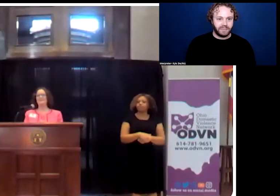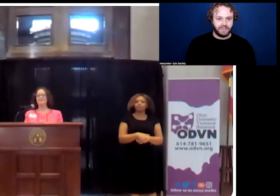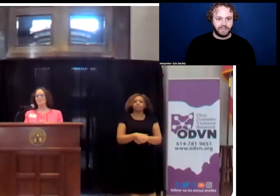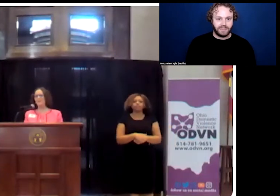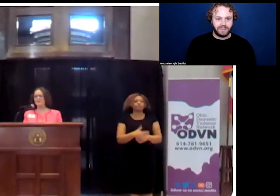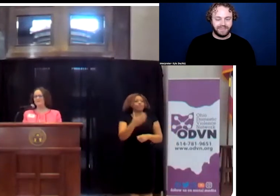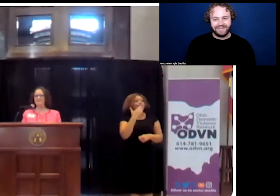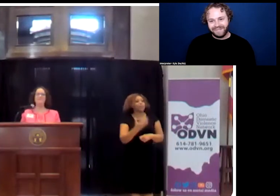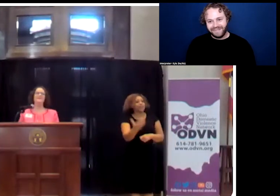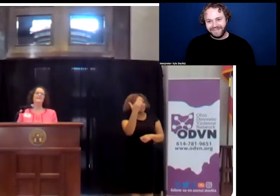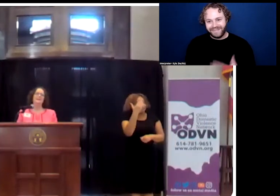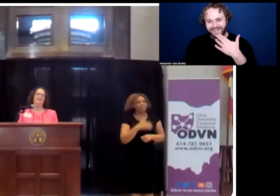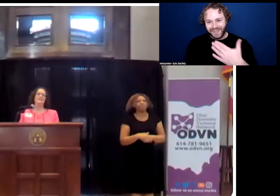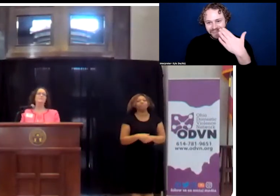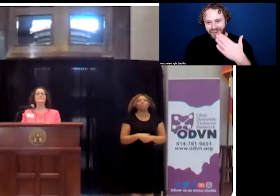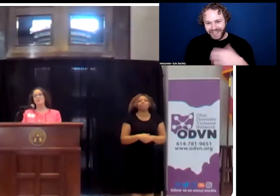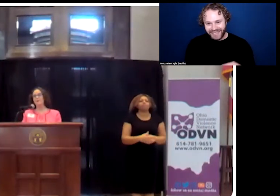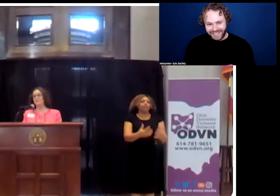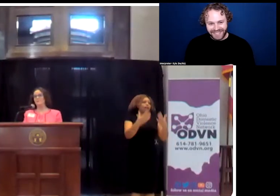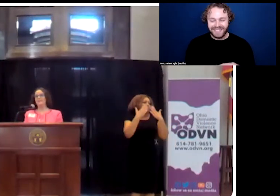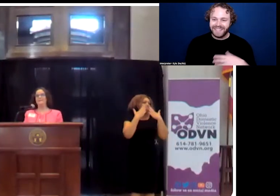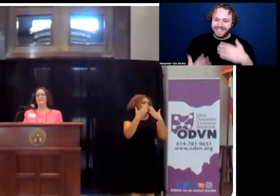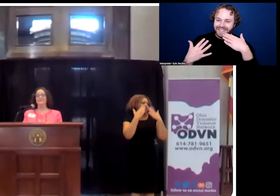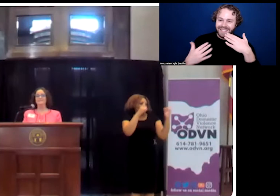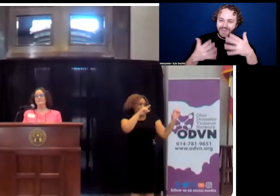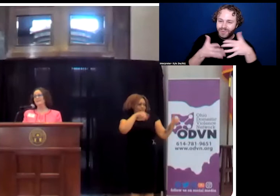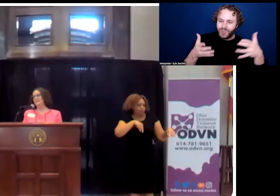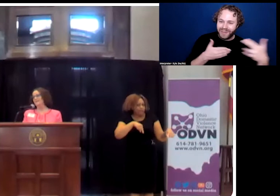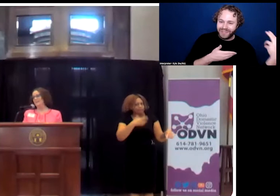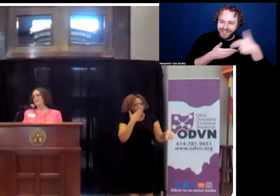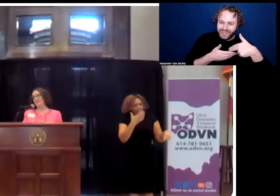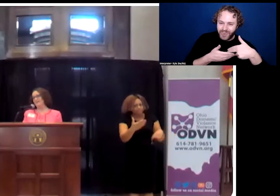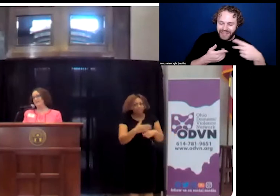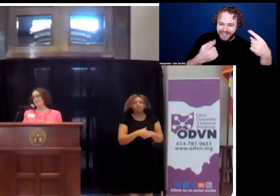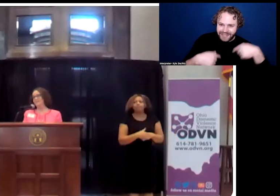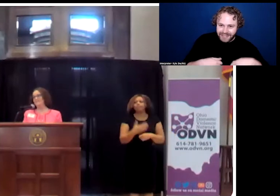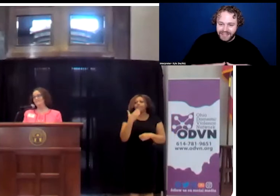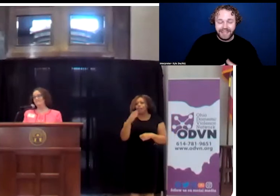Good morning. Thank you so much for being here. Thank you, Kellie.